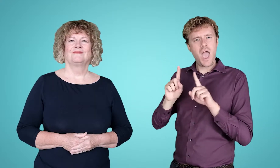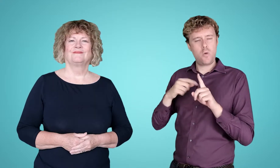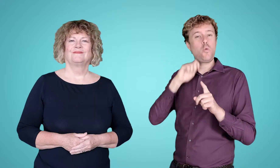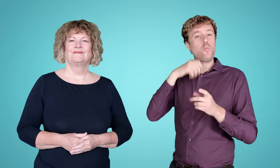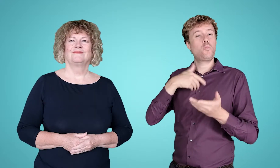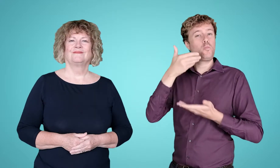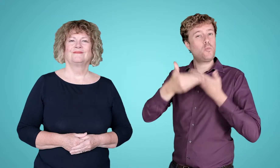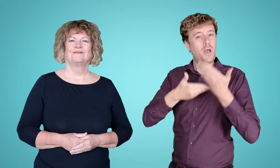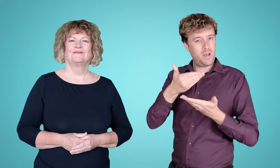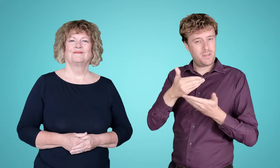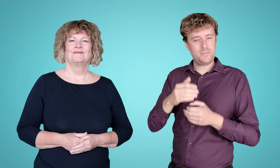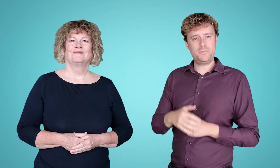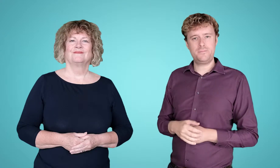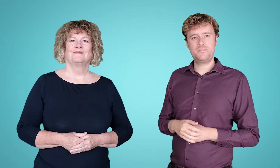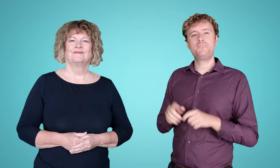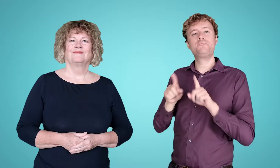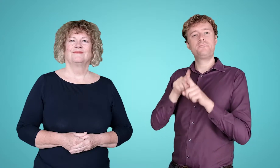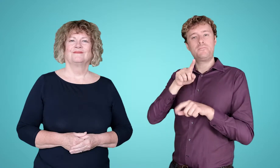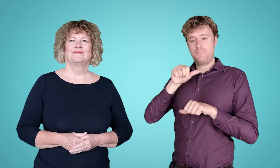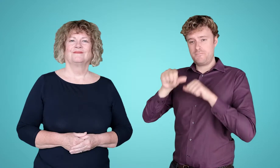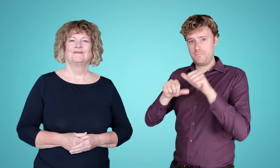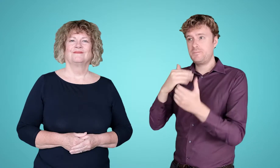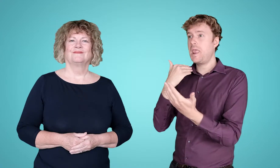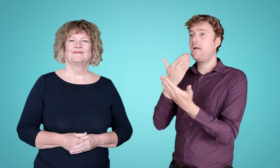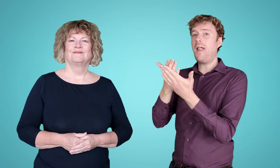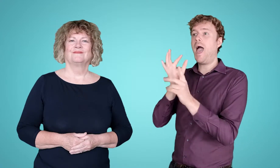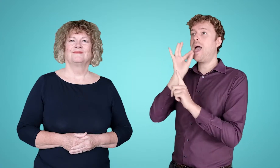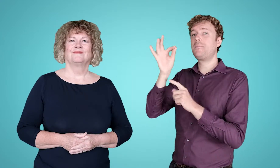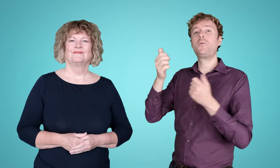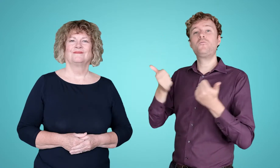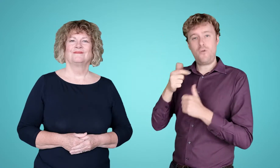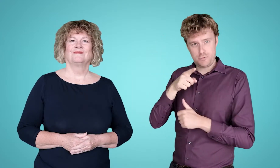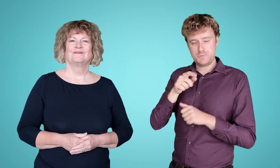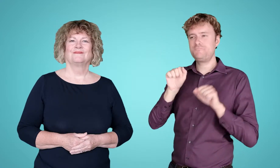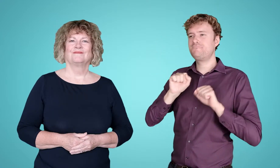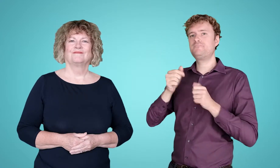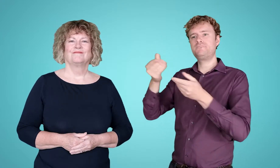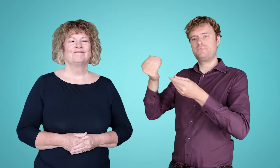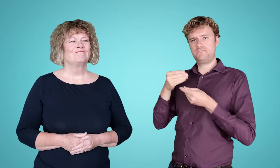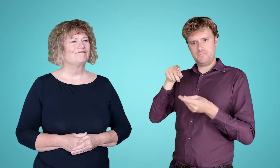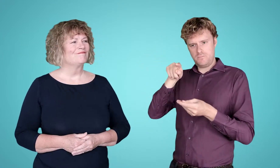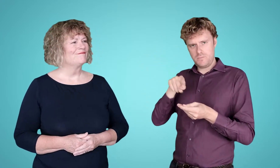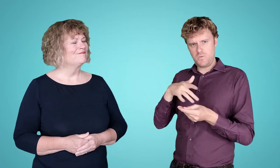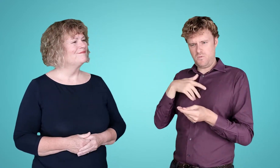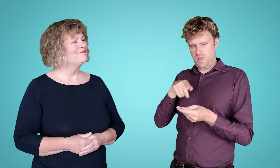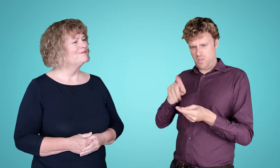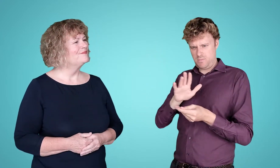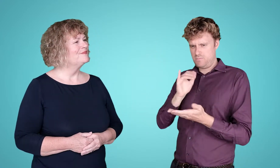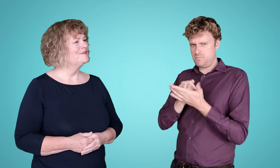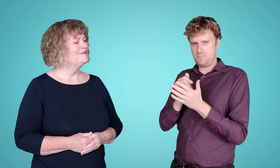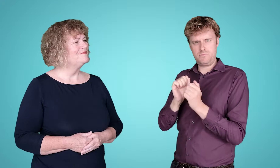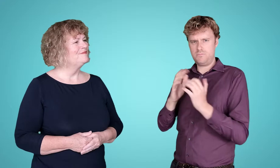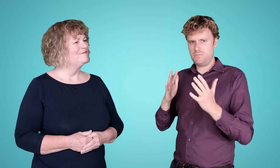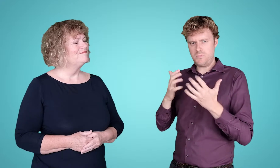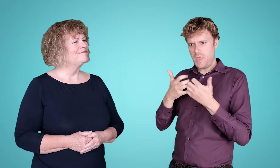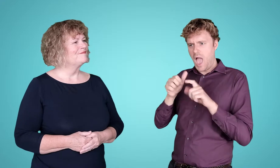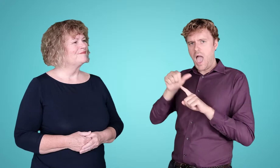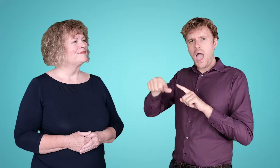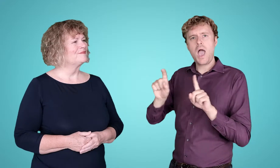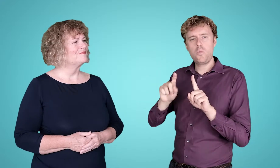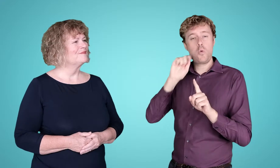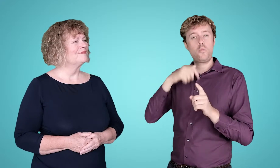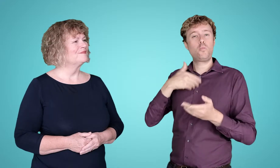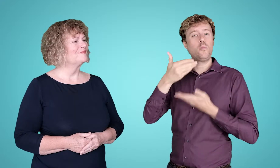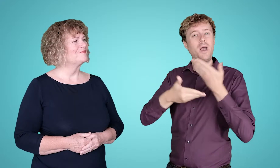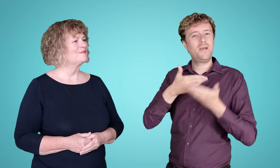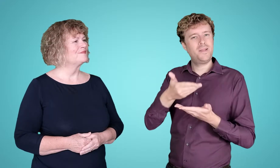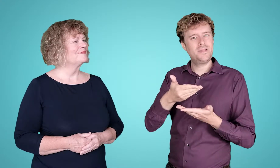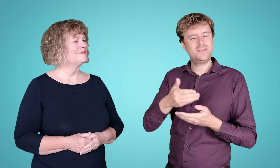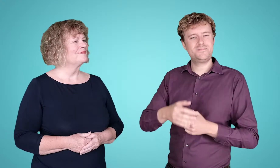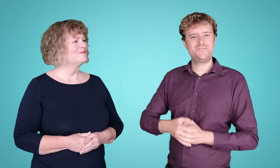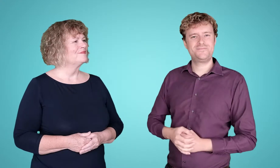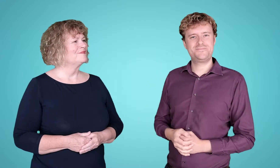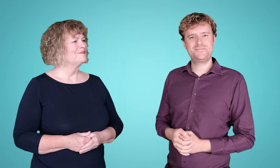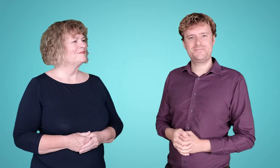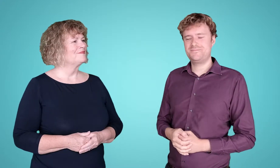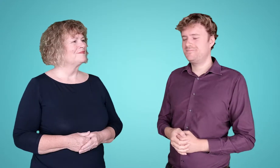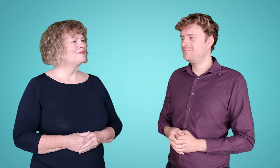what to do if you disagree with our decision.